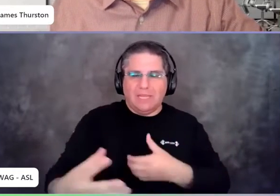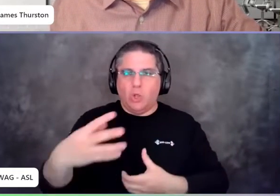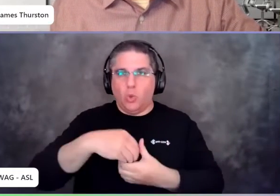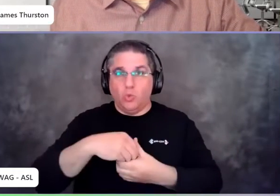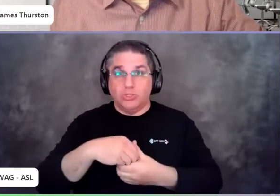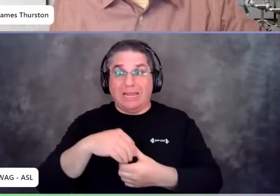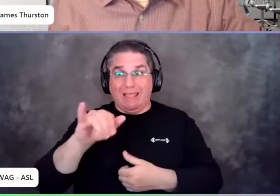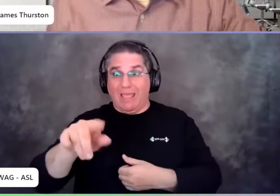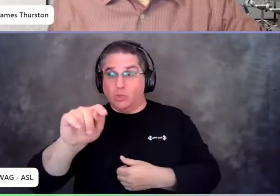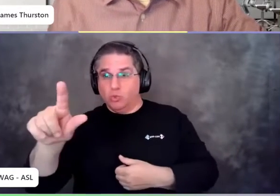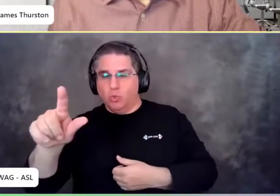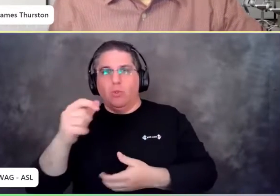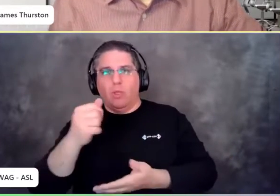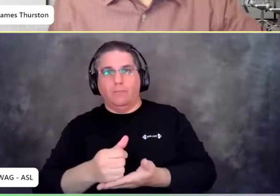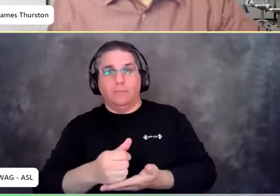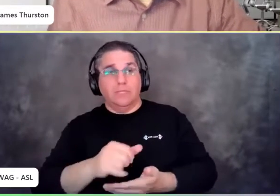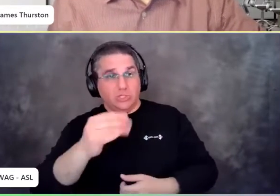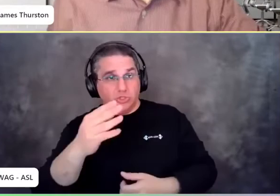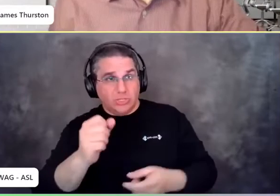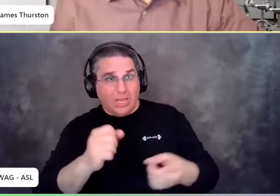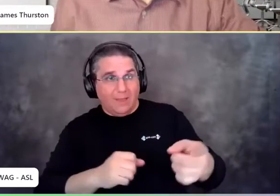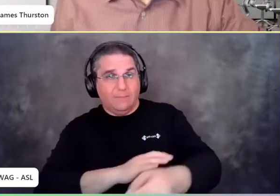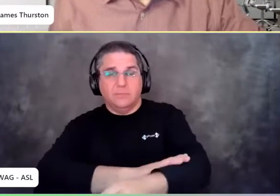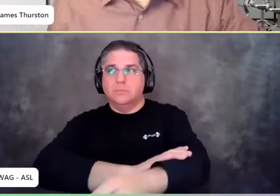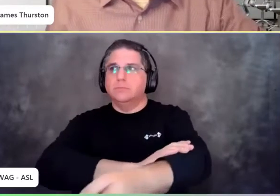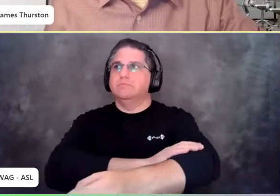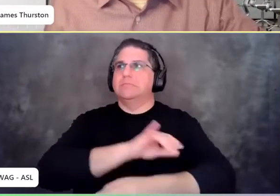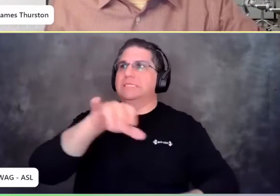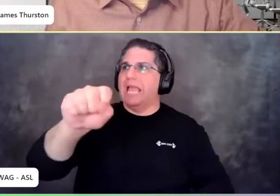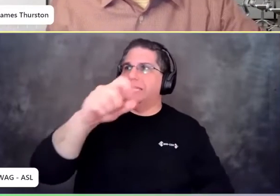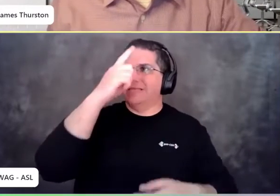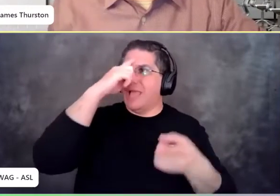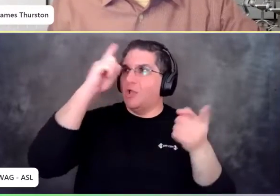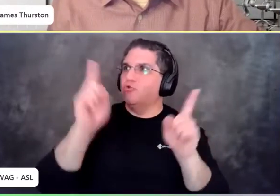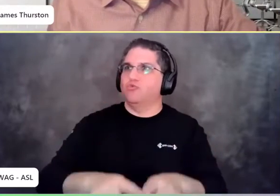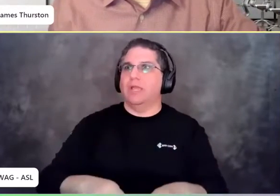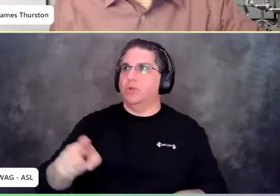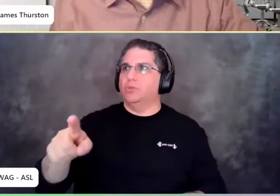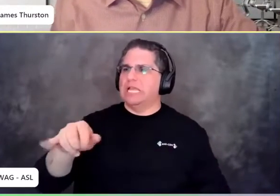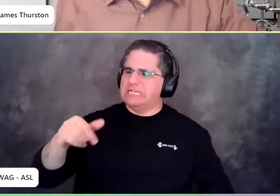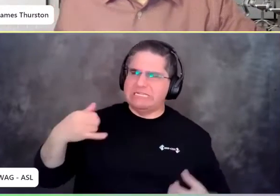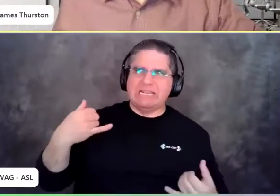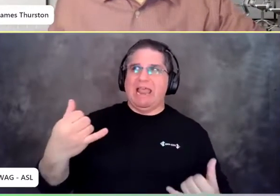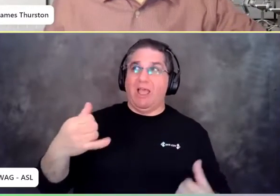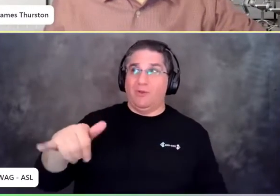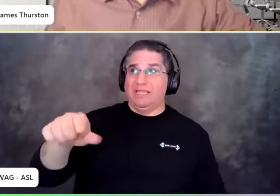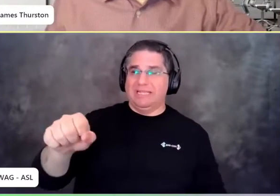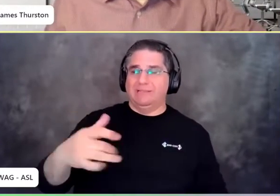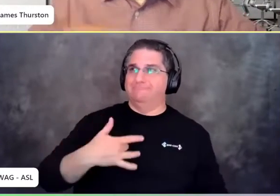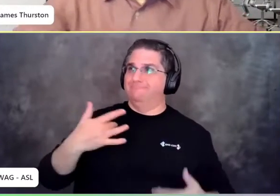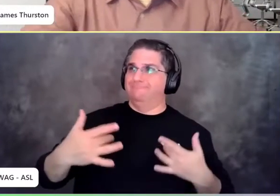That's why I'm saying now. Again, is really hard to measure accessibility and inclusion. This gives you a method to do that, so I say